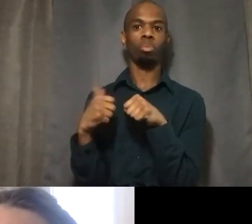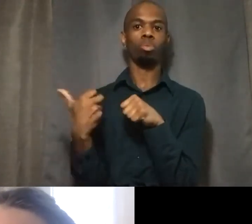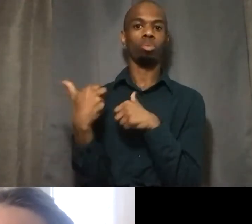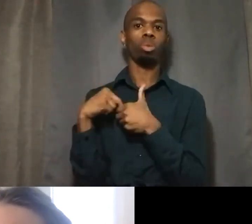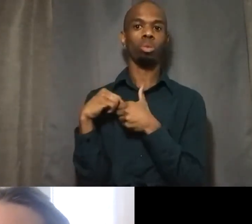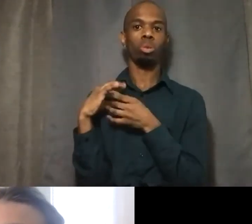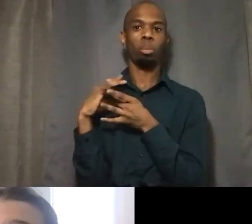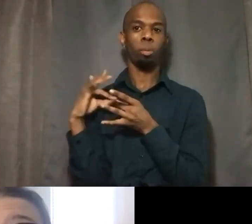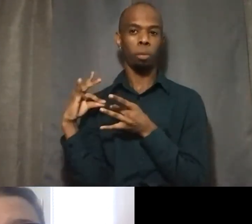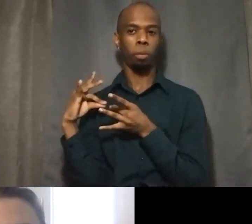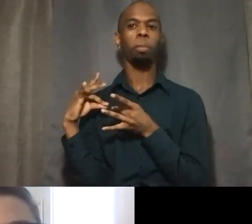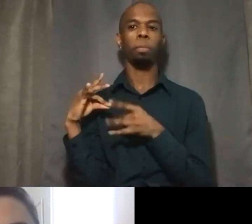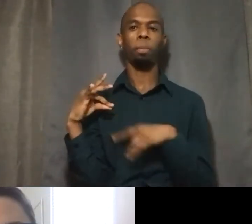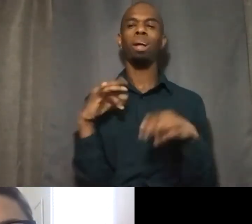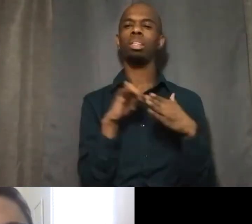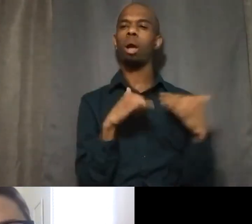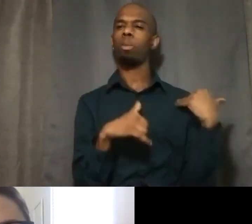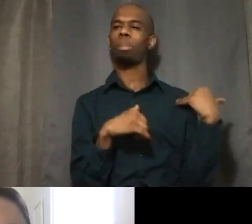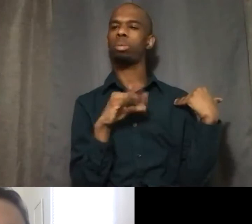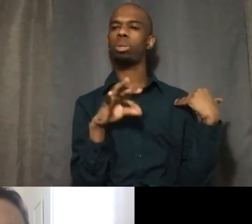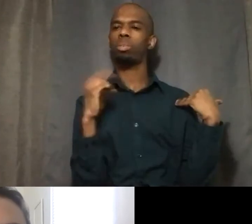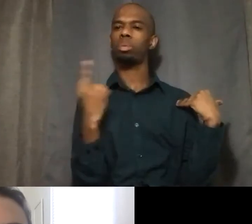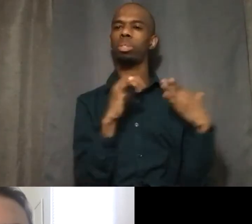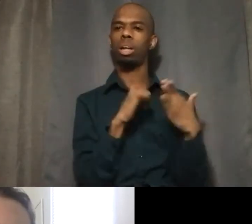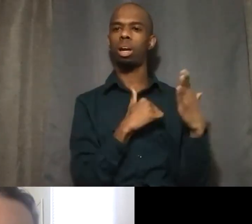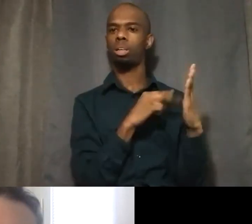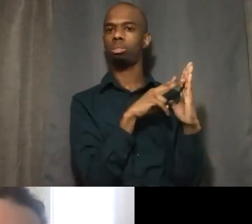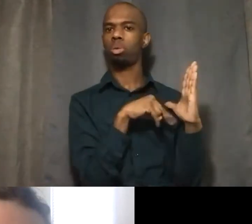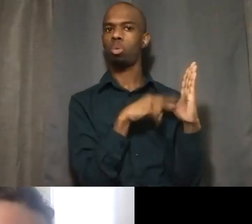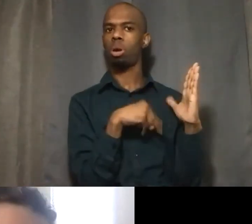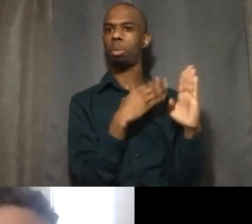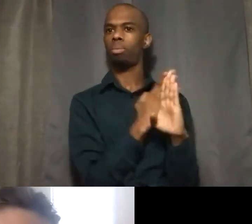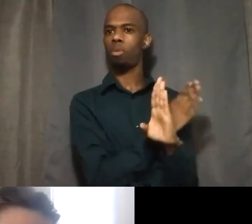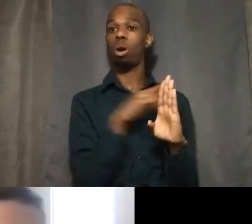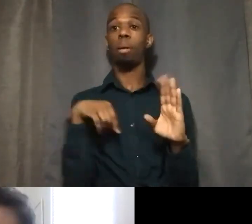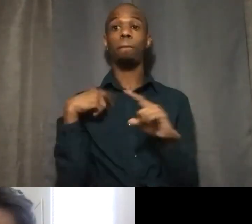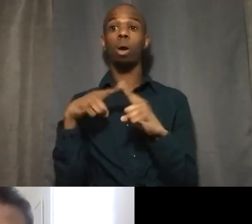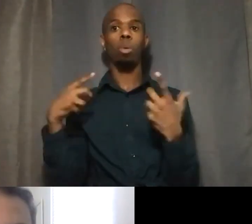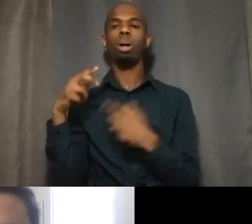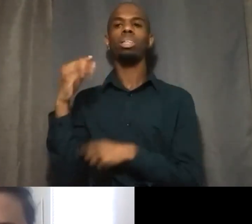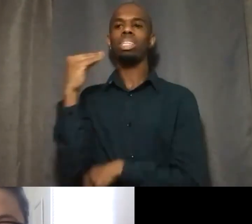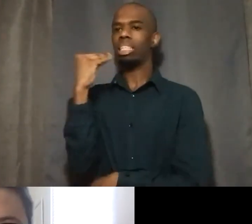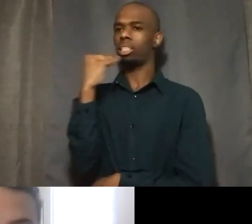that I read around eating disorders, actually, knowing that eating disorders can affect everyone about